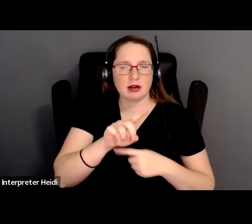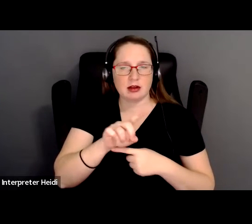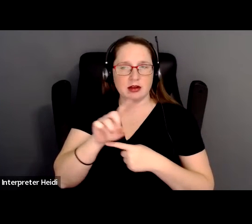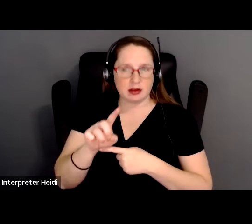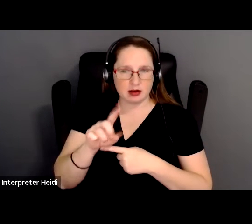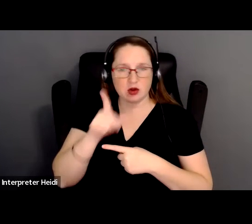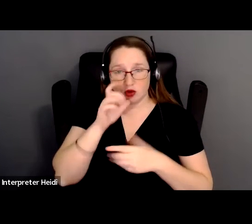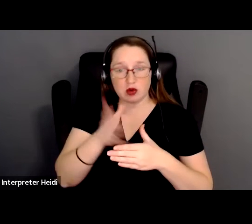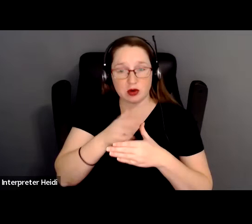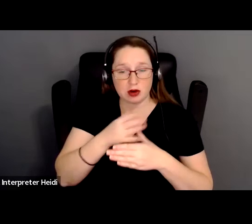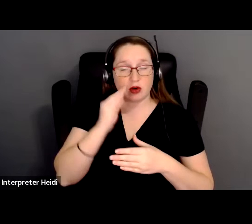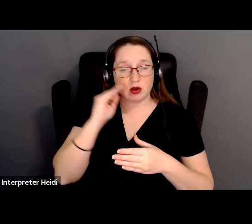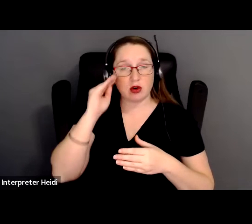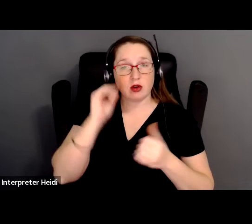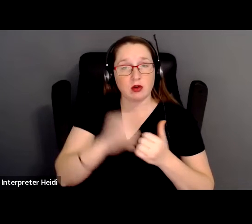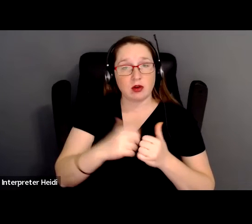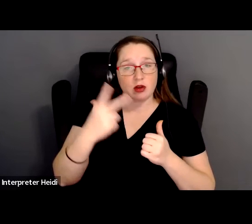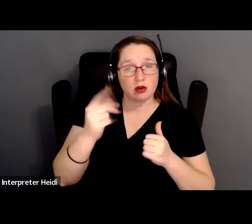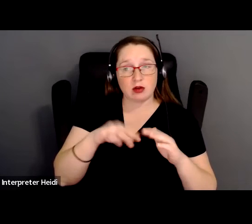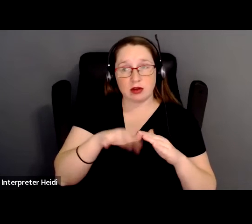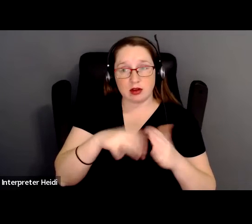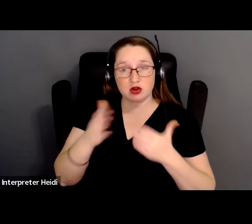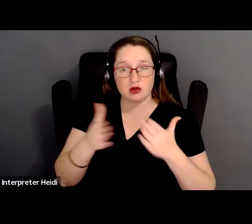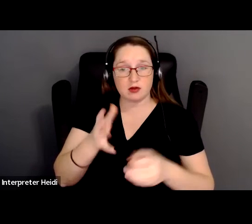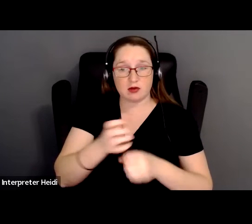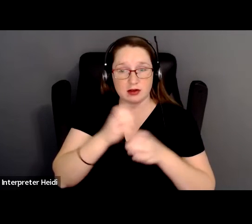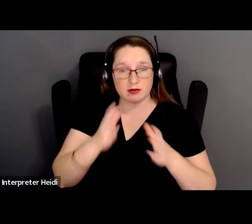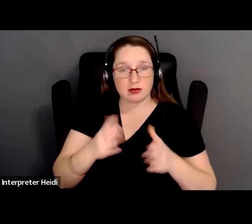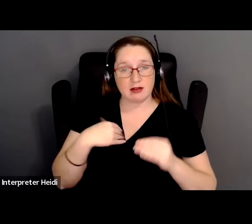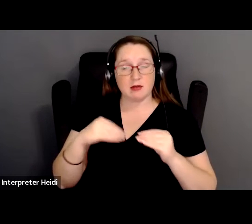who share a home with 3 or fewer service recipients have more choices about what